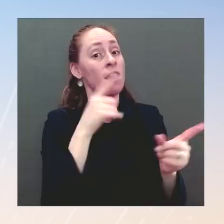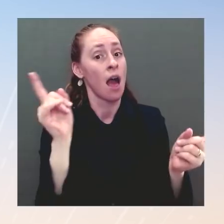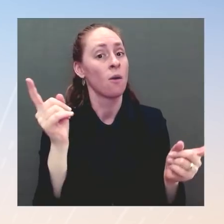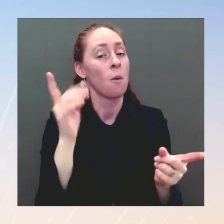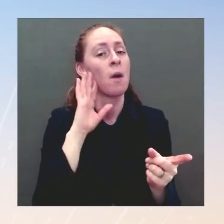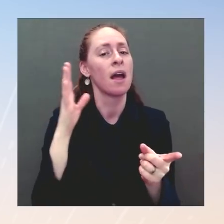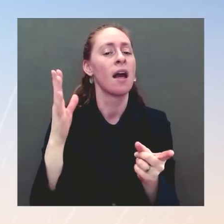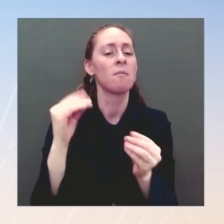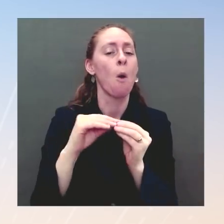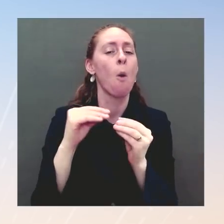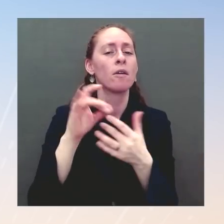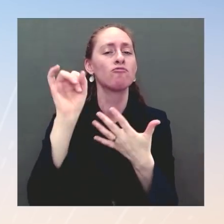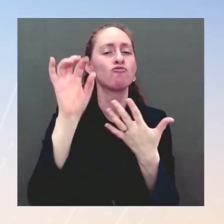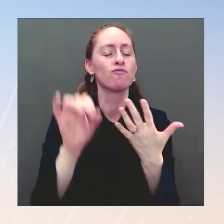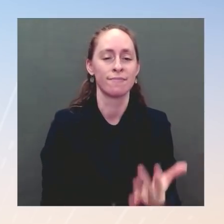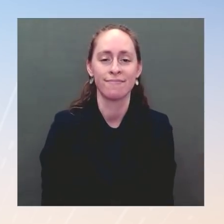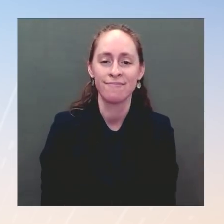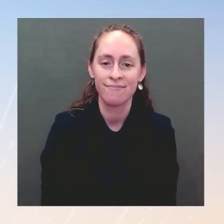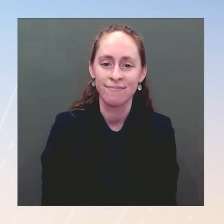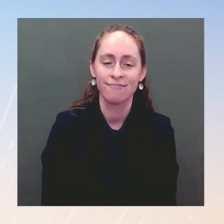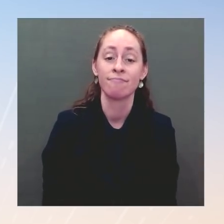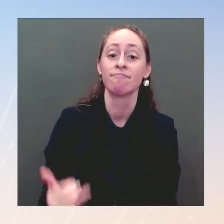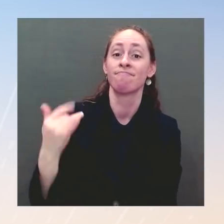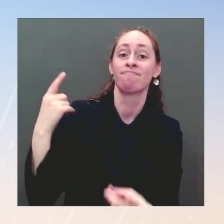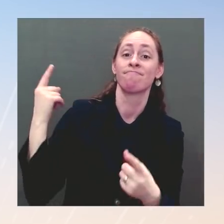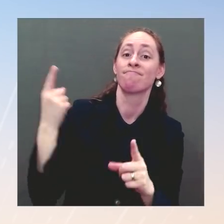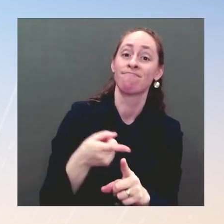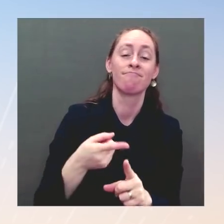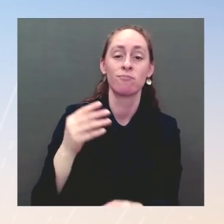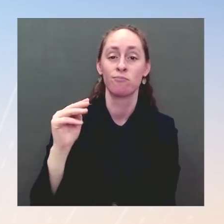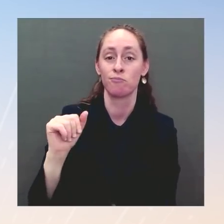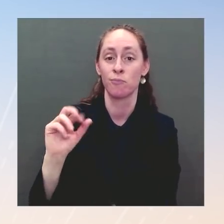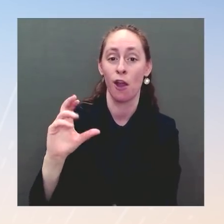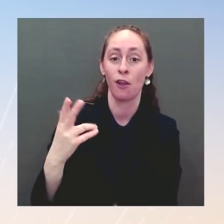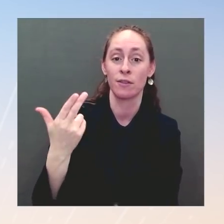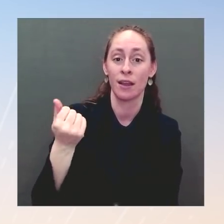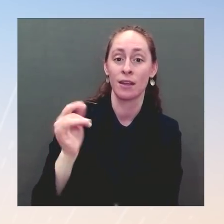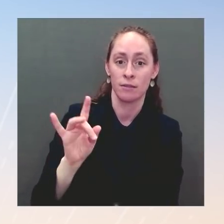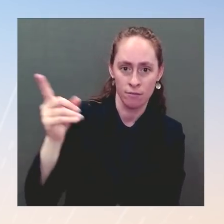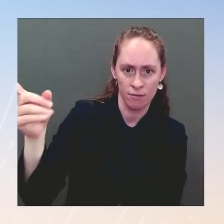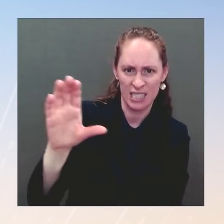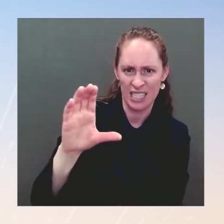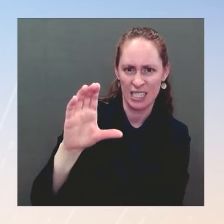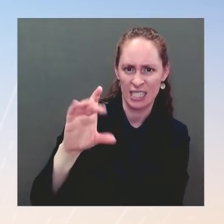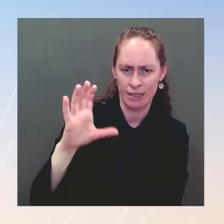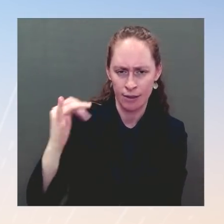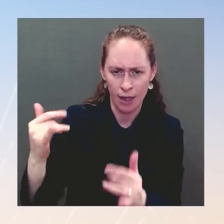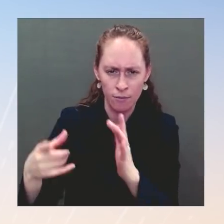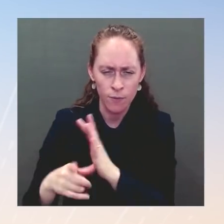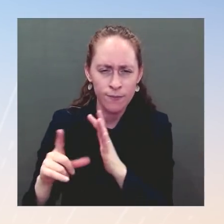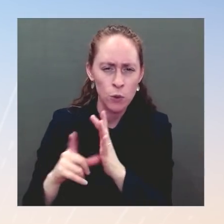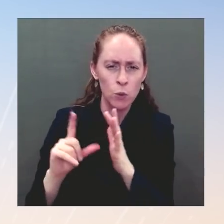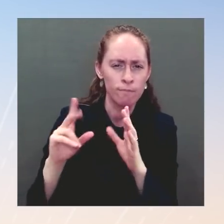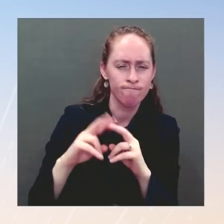the CDC is in the process of reviewing their mask guidelines and their mask guidance.